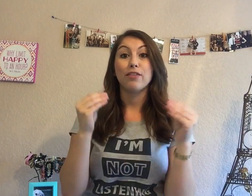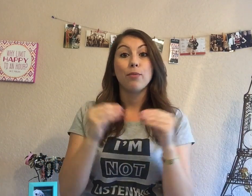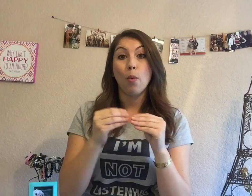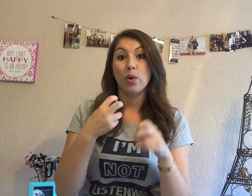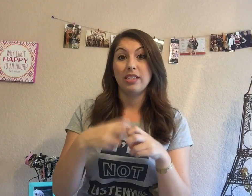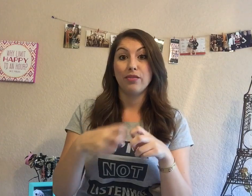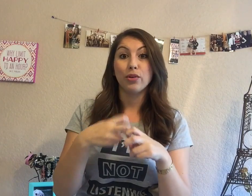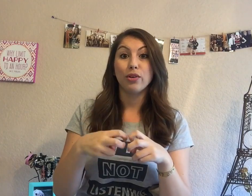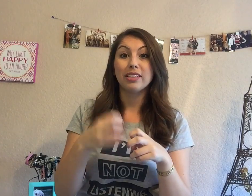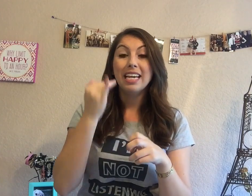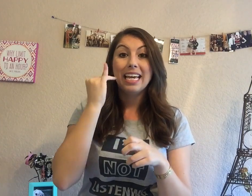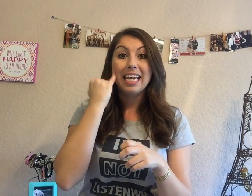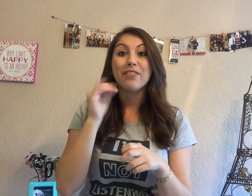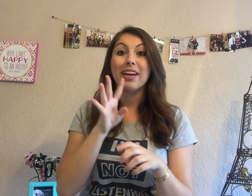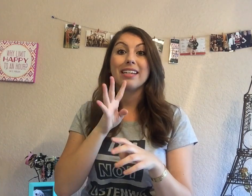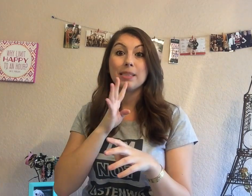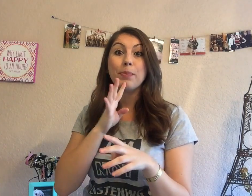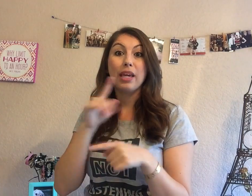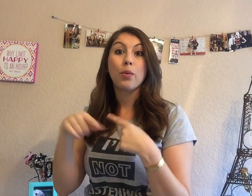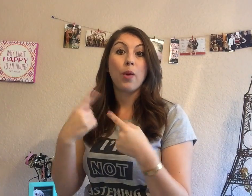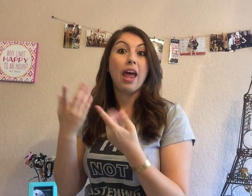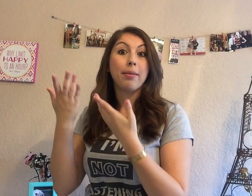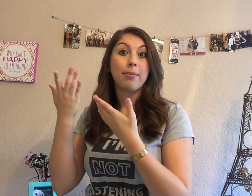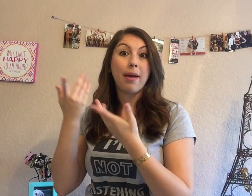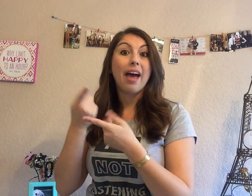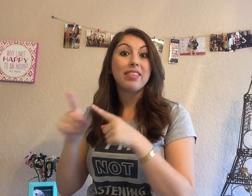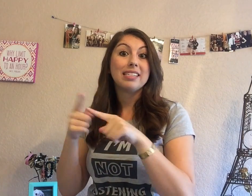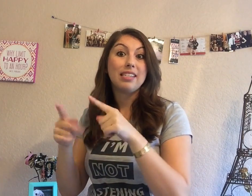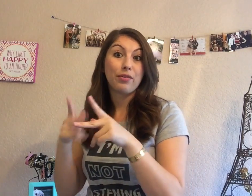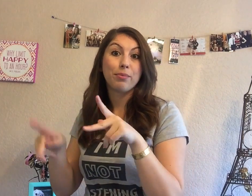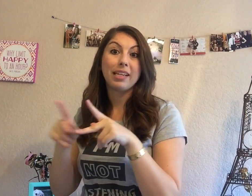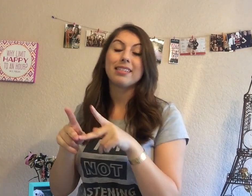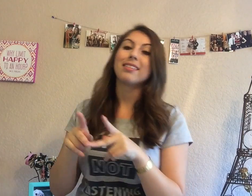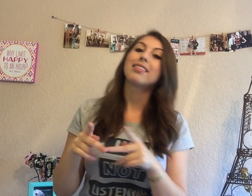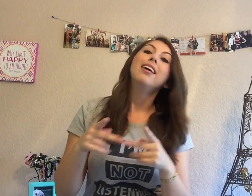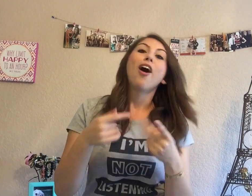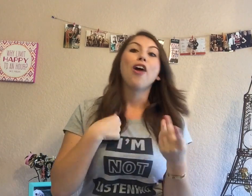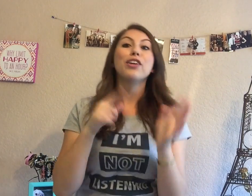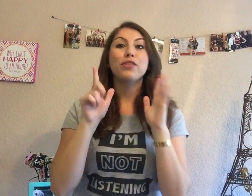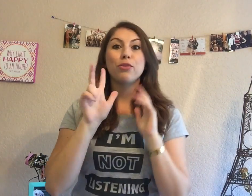more difficult if I speak when I am at these different places. I'll give you